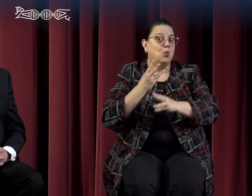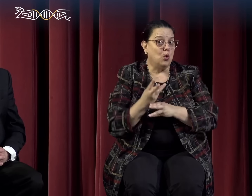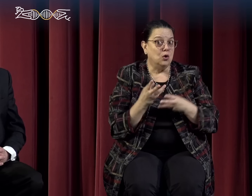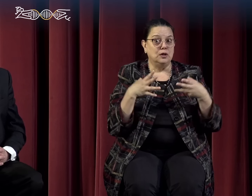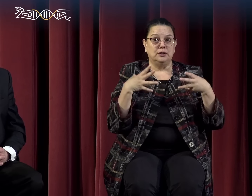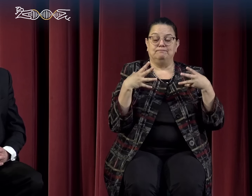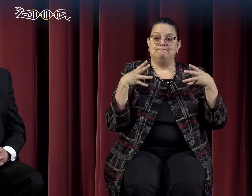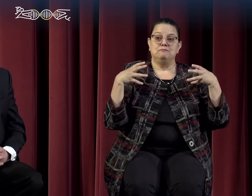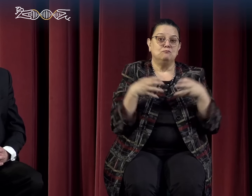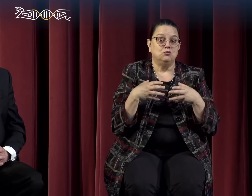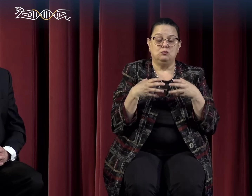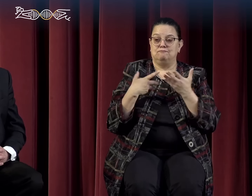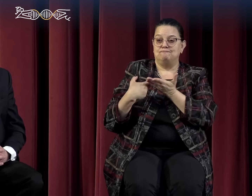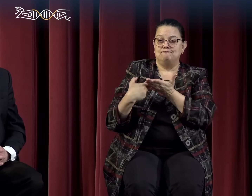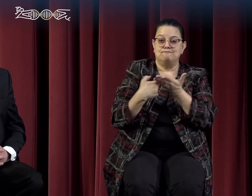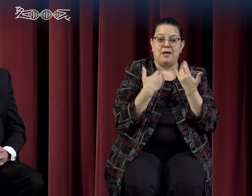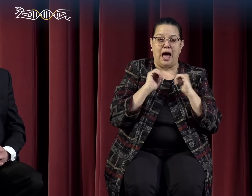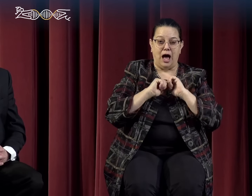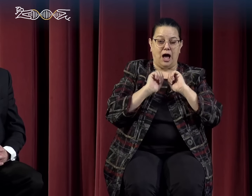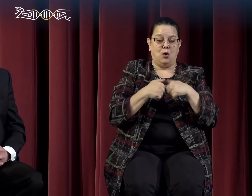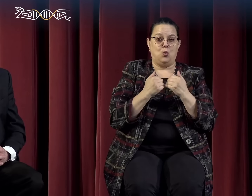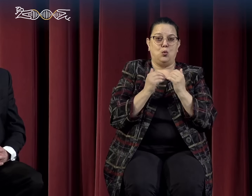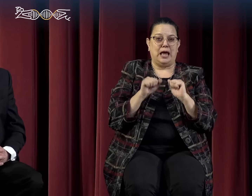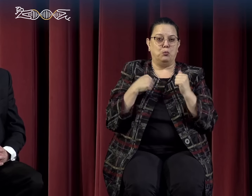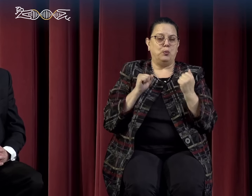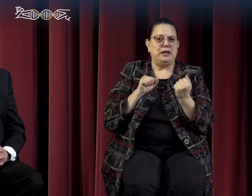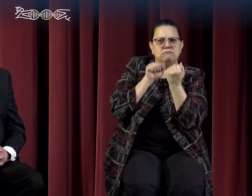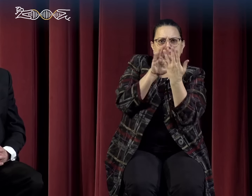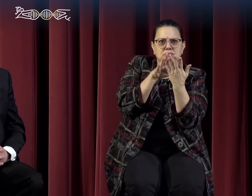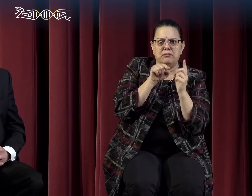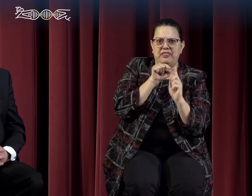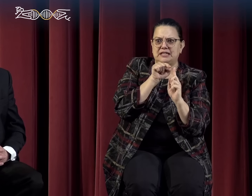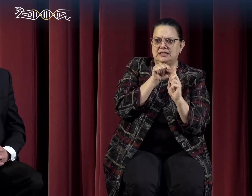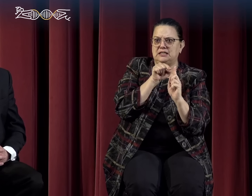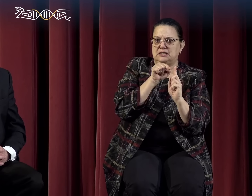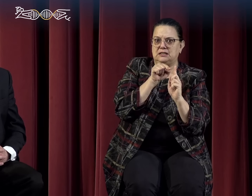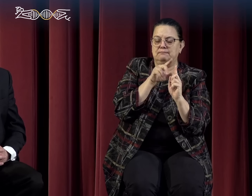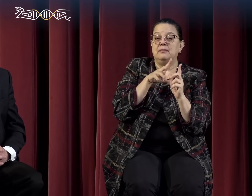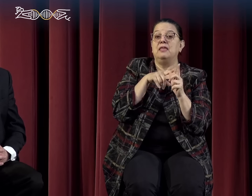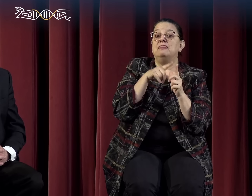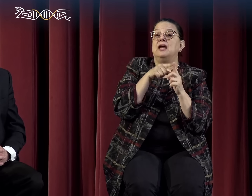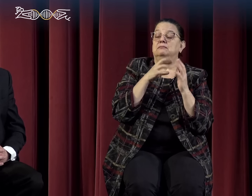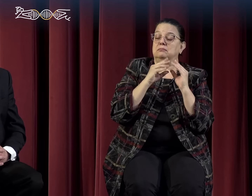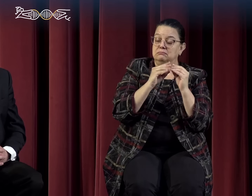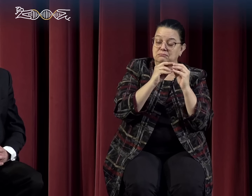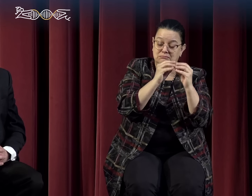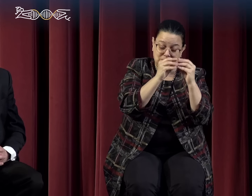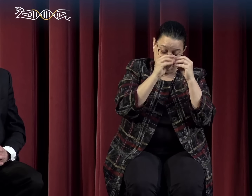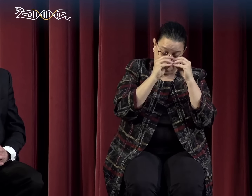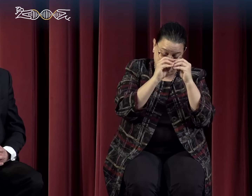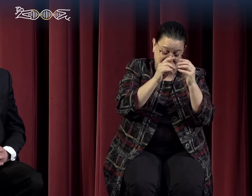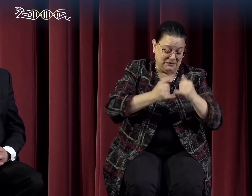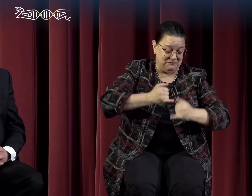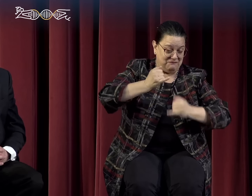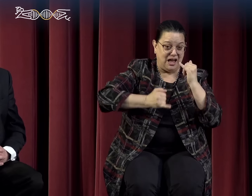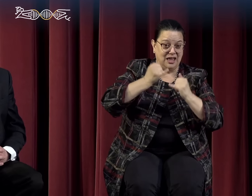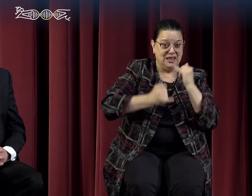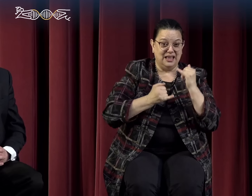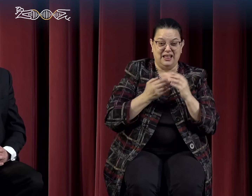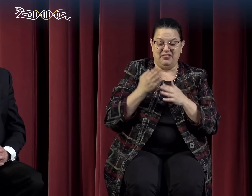There was a global discussion about this concept, numbering of meetings and